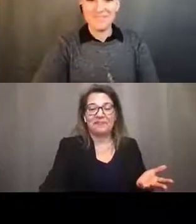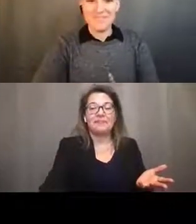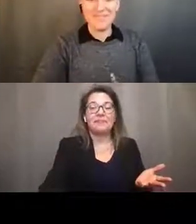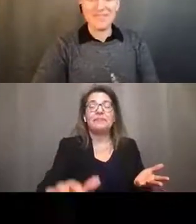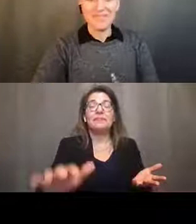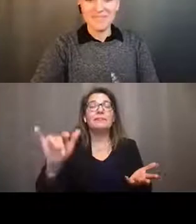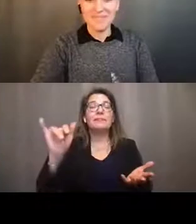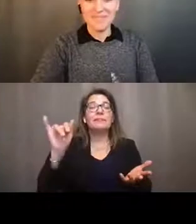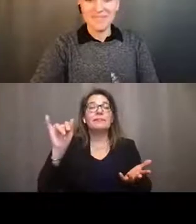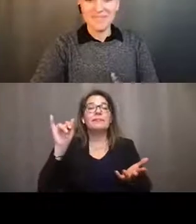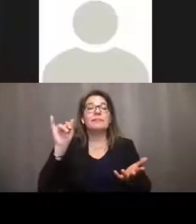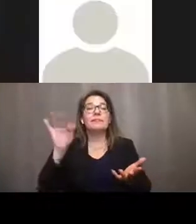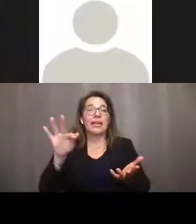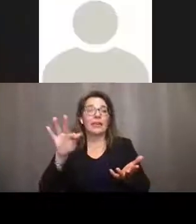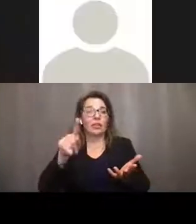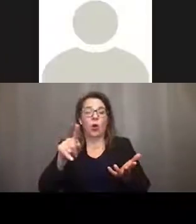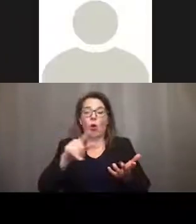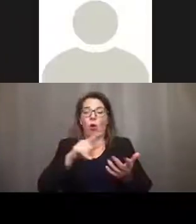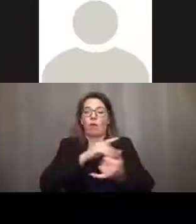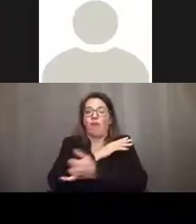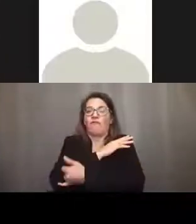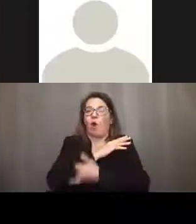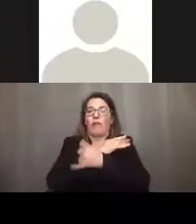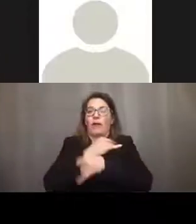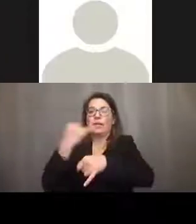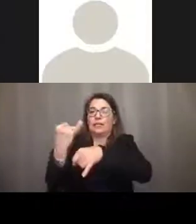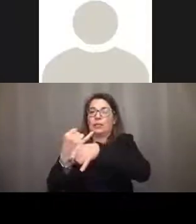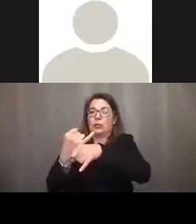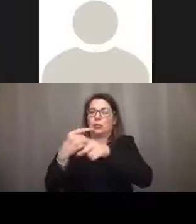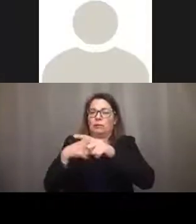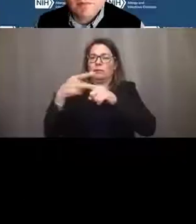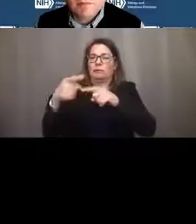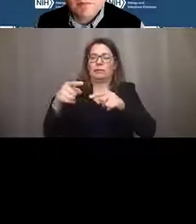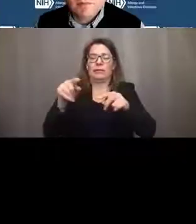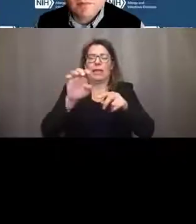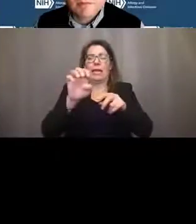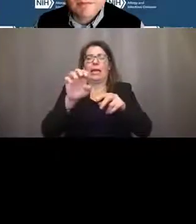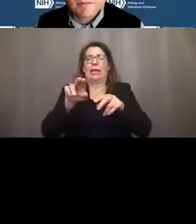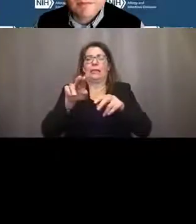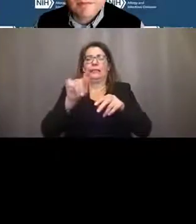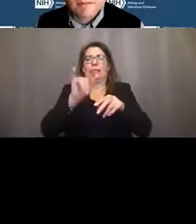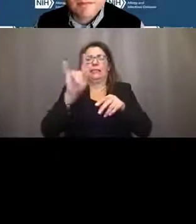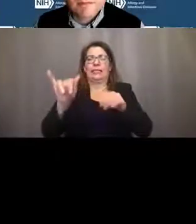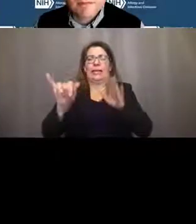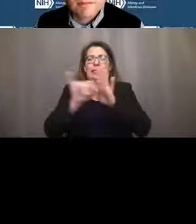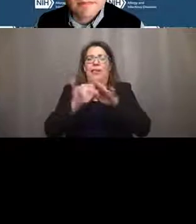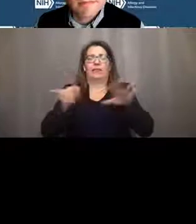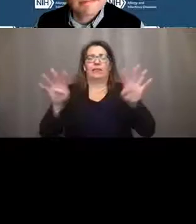and it's asking for an entity identifier number. This is a number that's actually issued